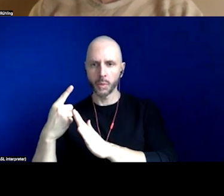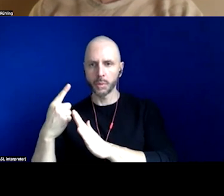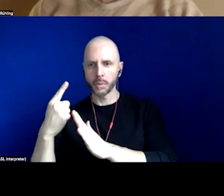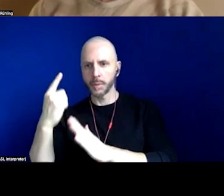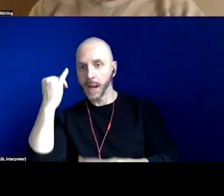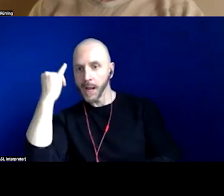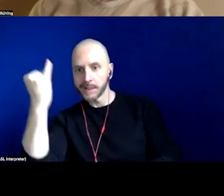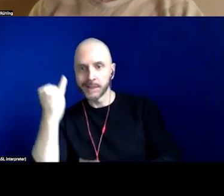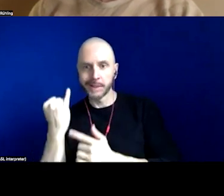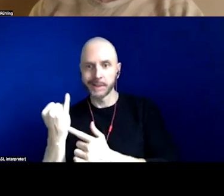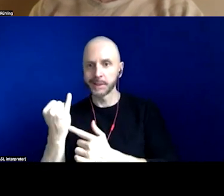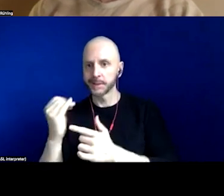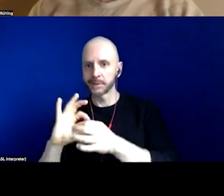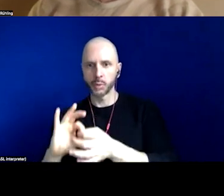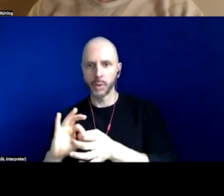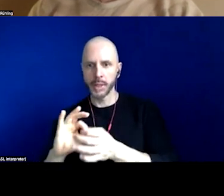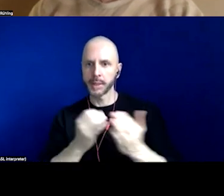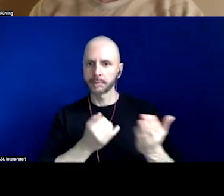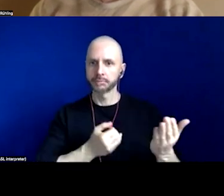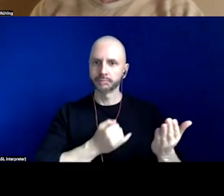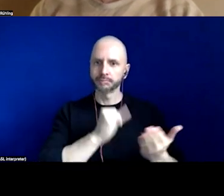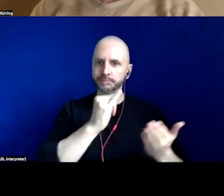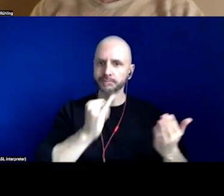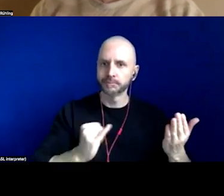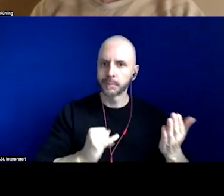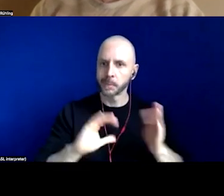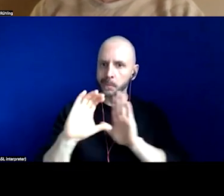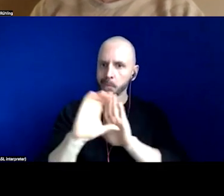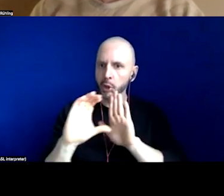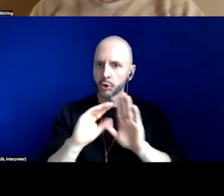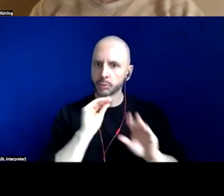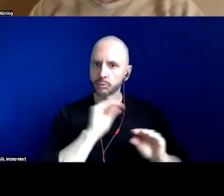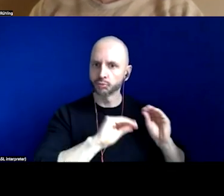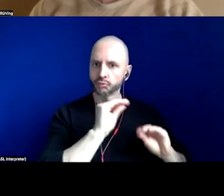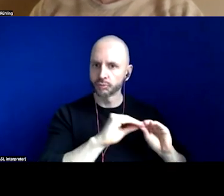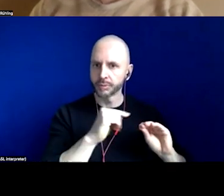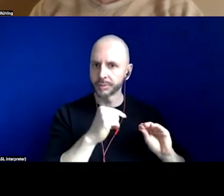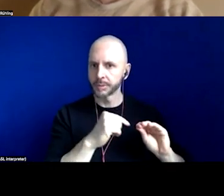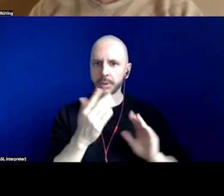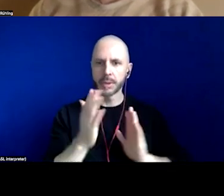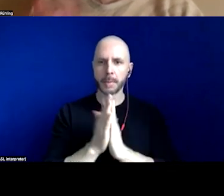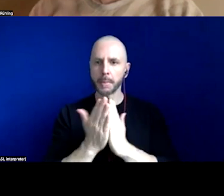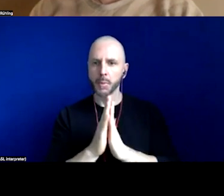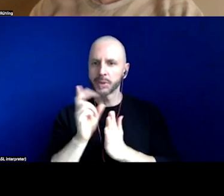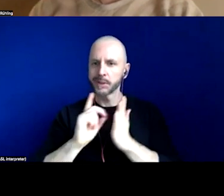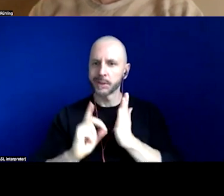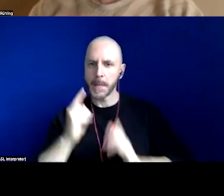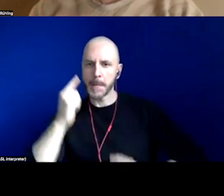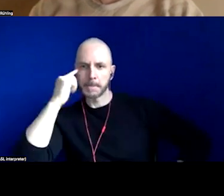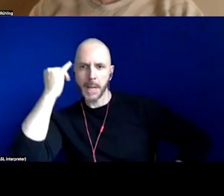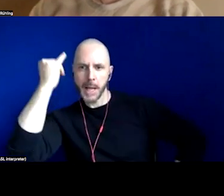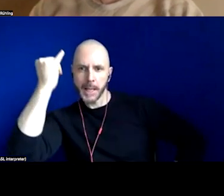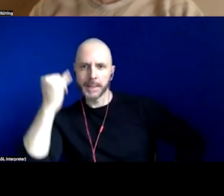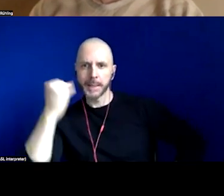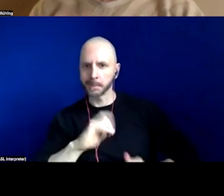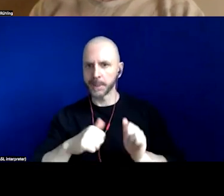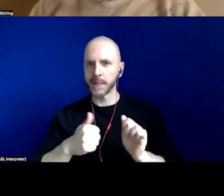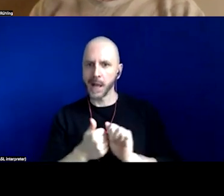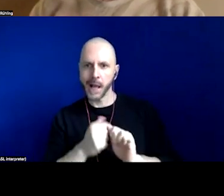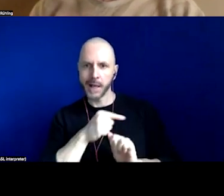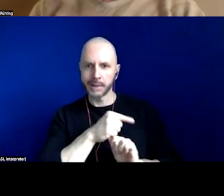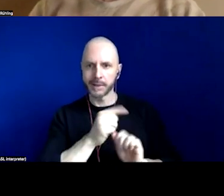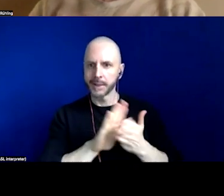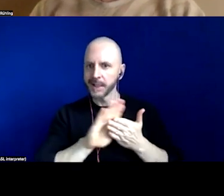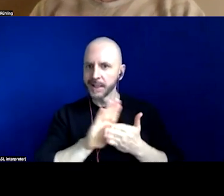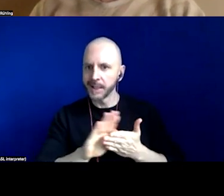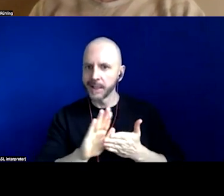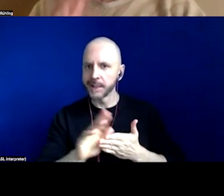of the book design, of very simple copy editing, and cleaning up the text often overnight. So,